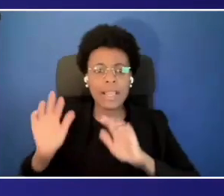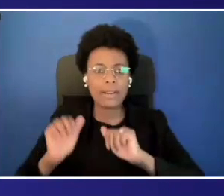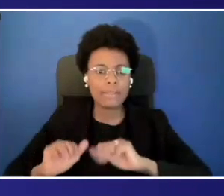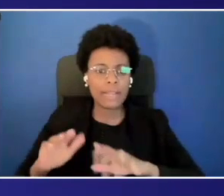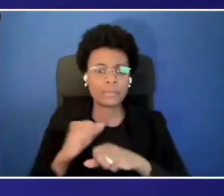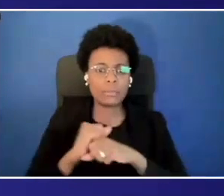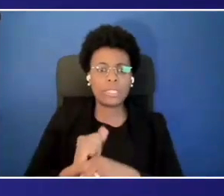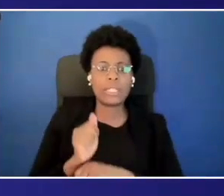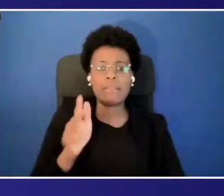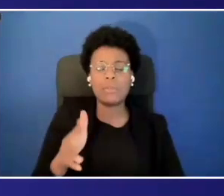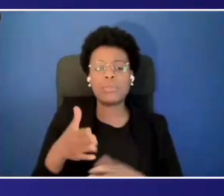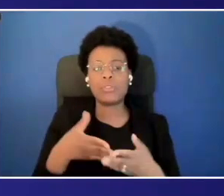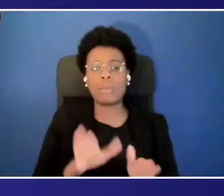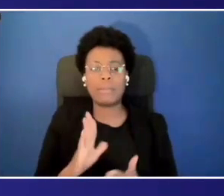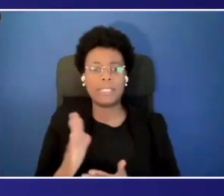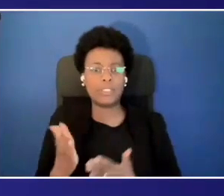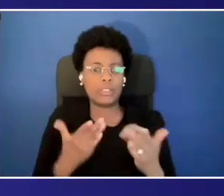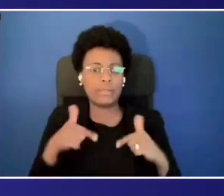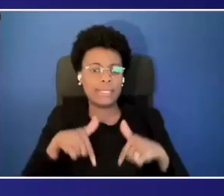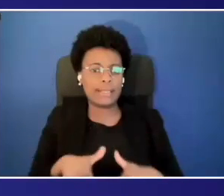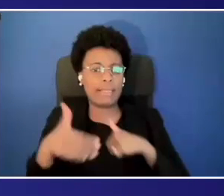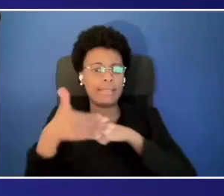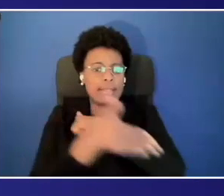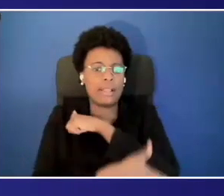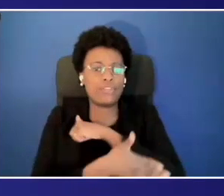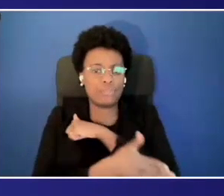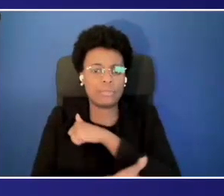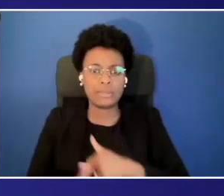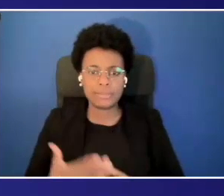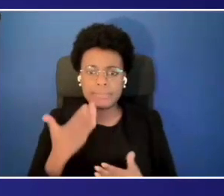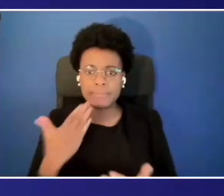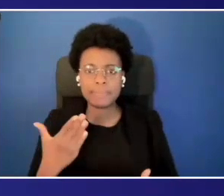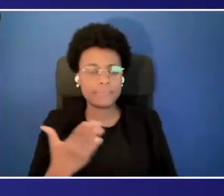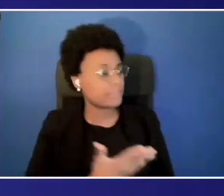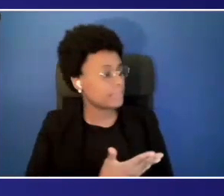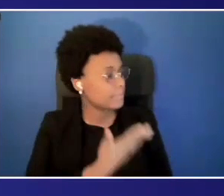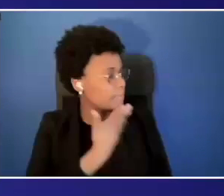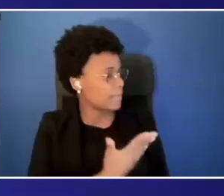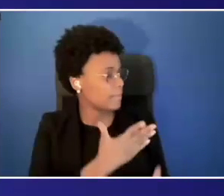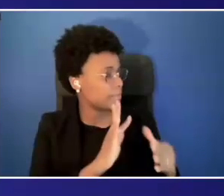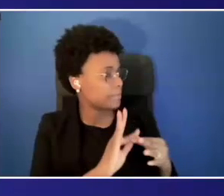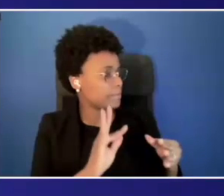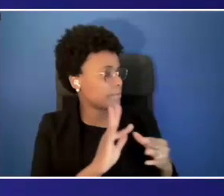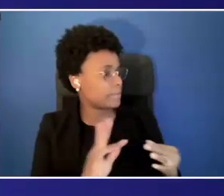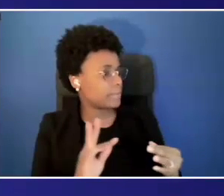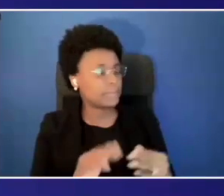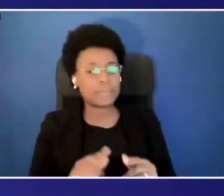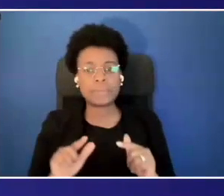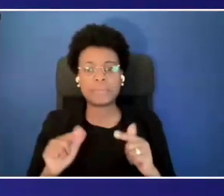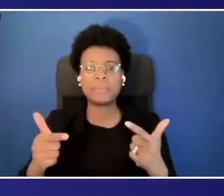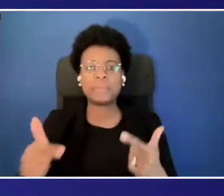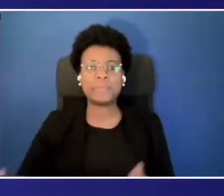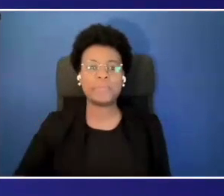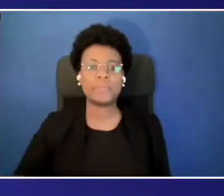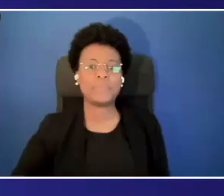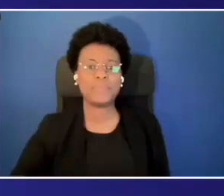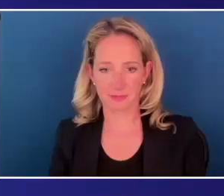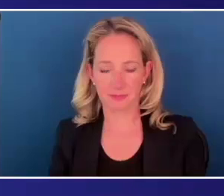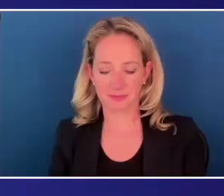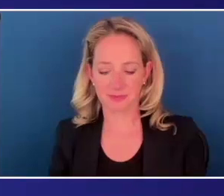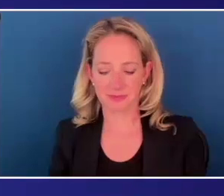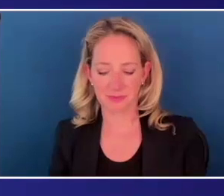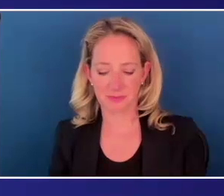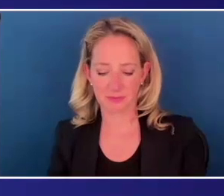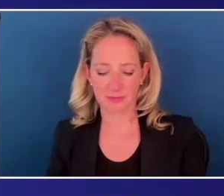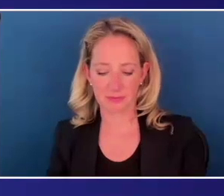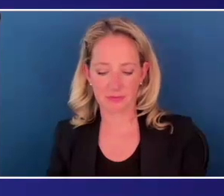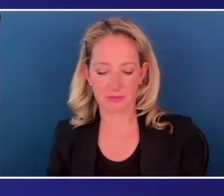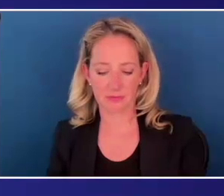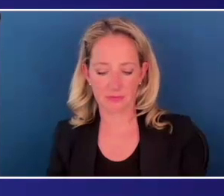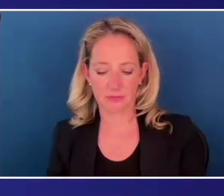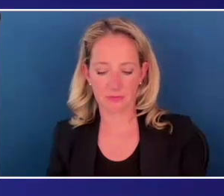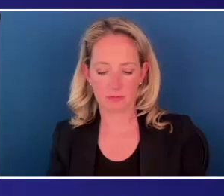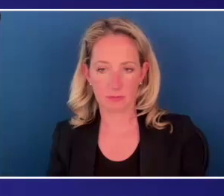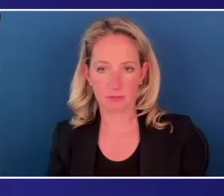Thank you. Thank you for your comment.